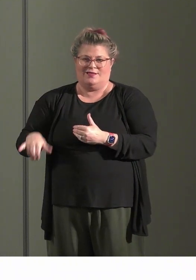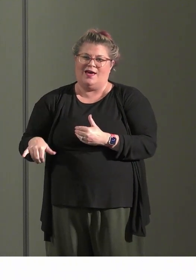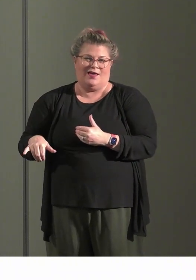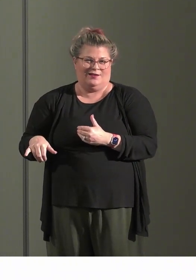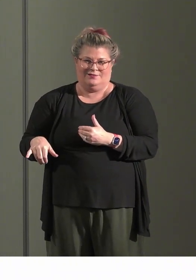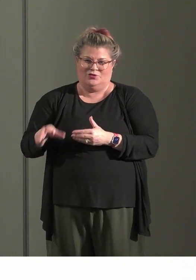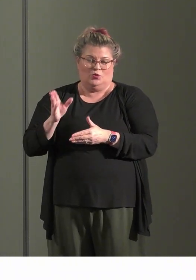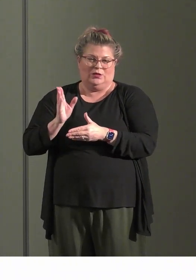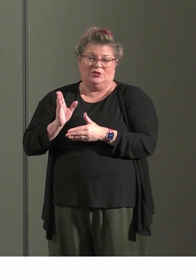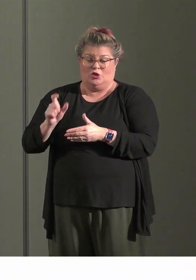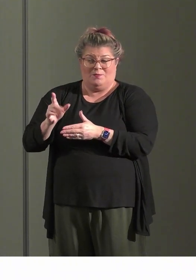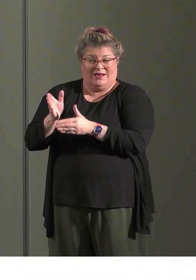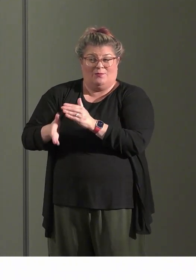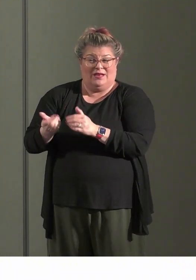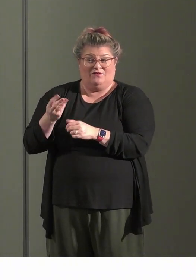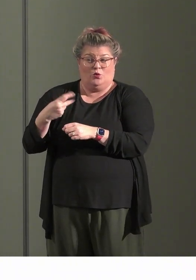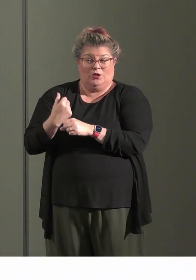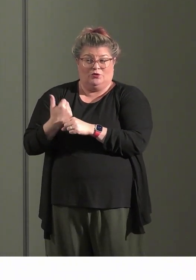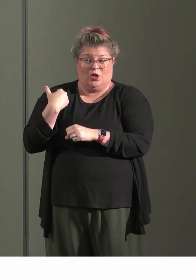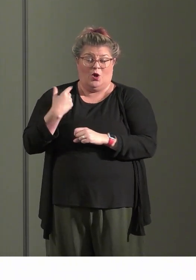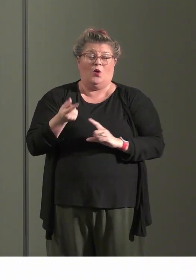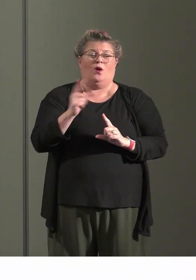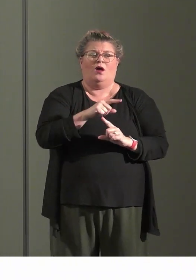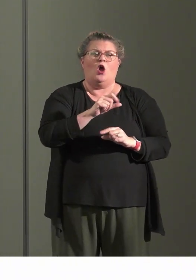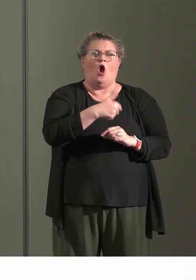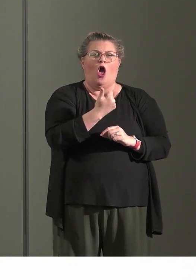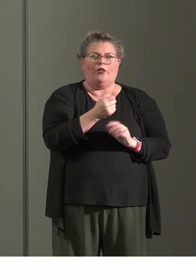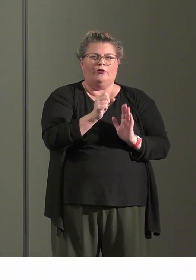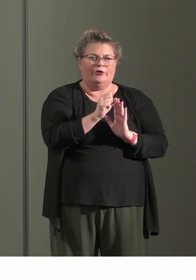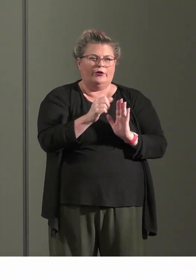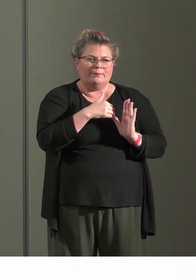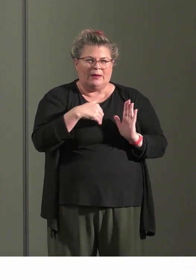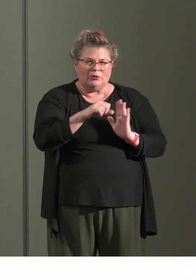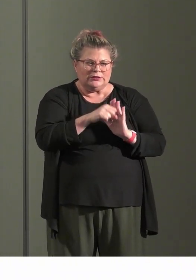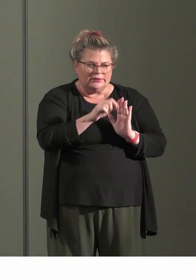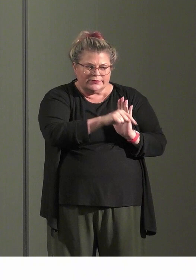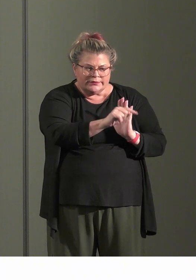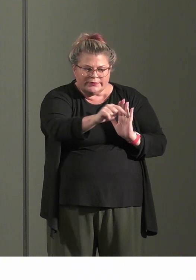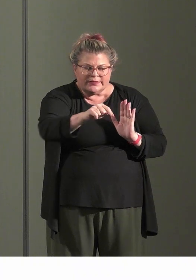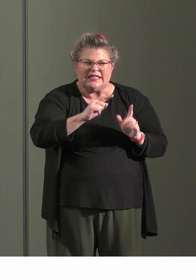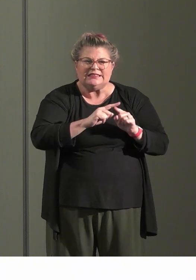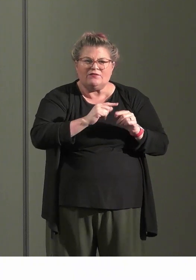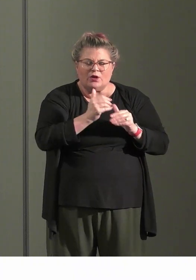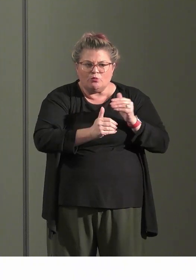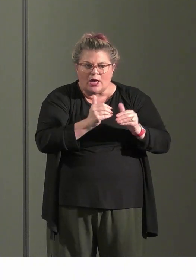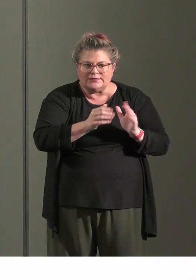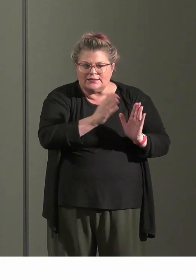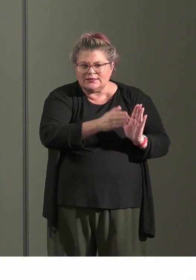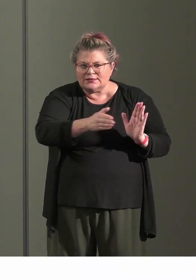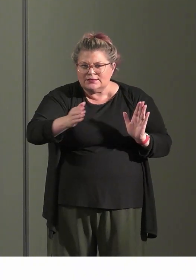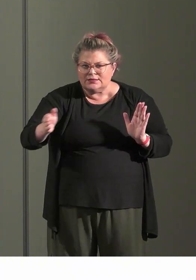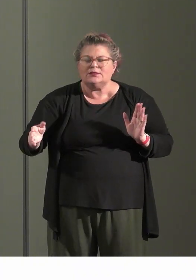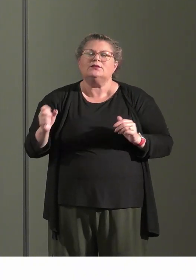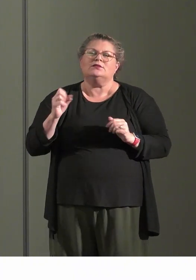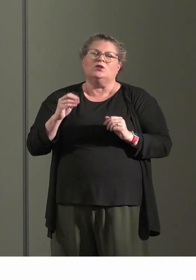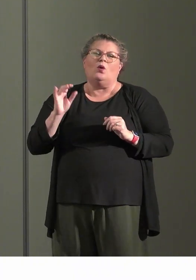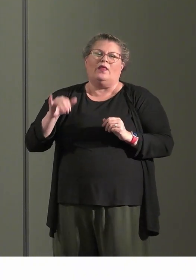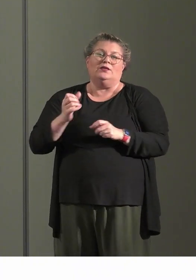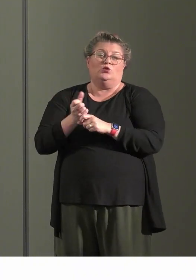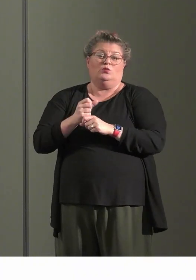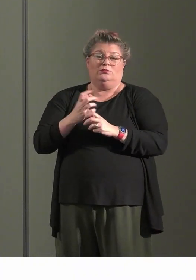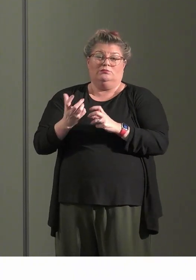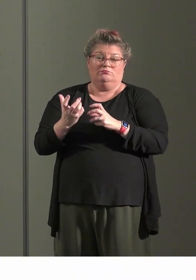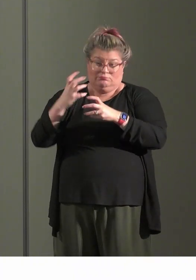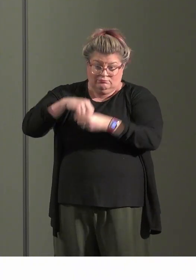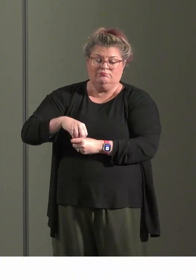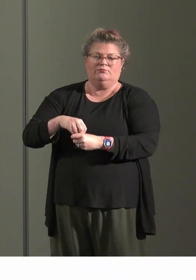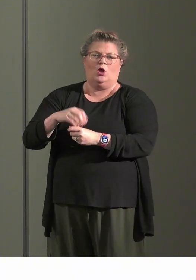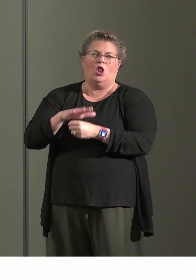a few years ago. The administrative act of making it into local law that is something